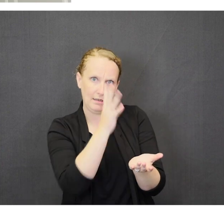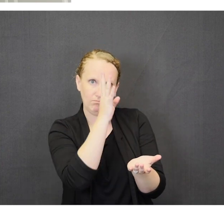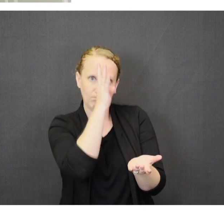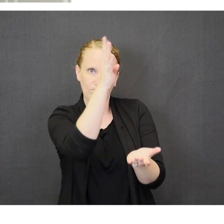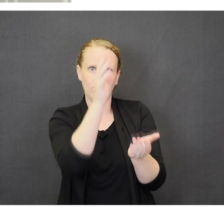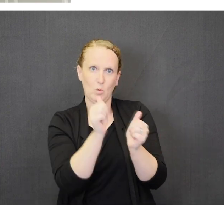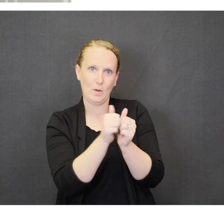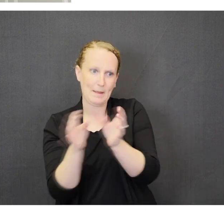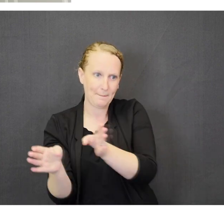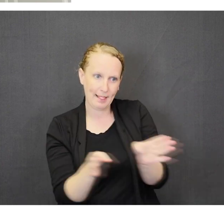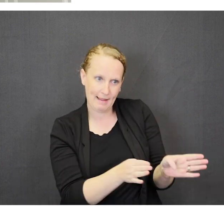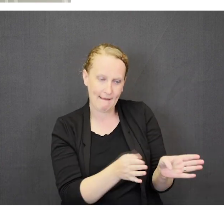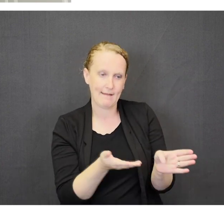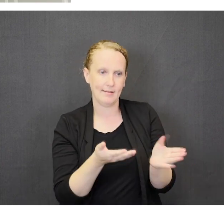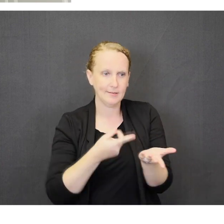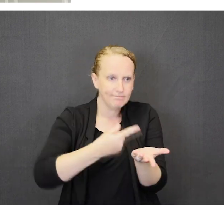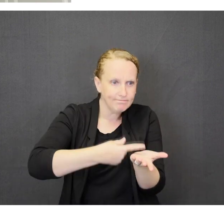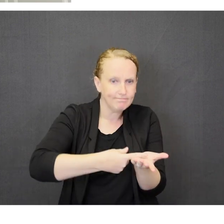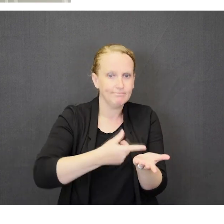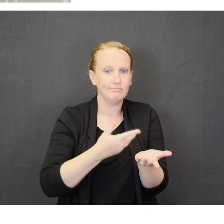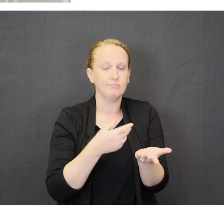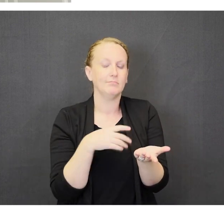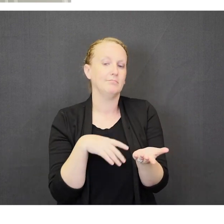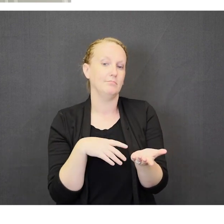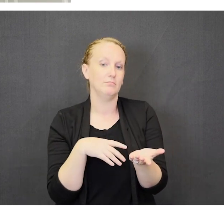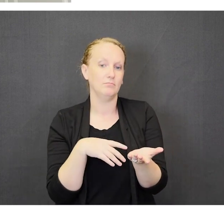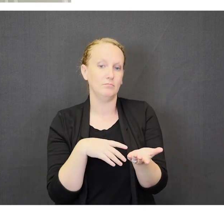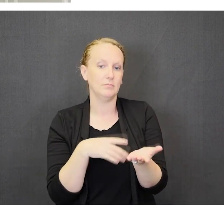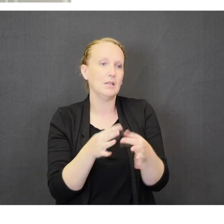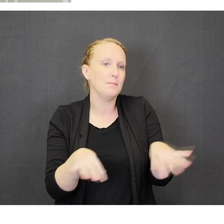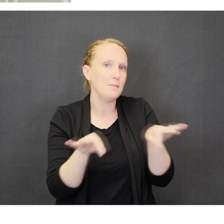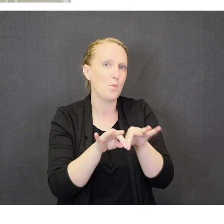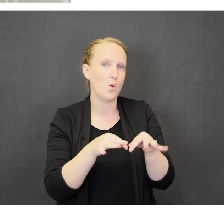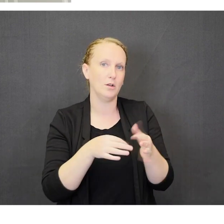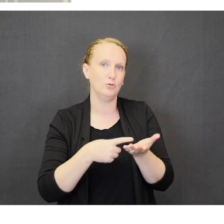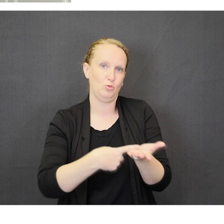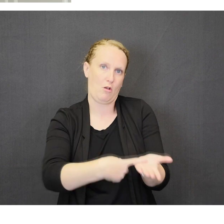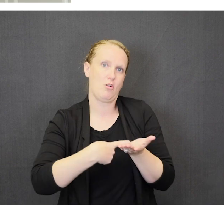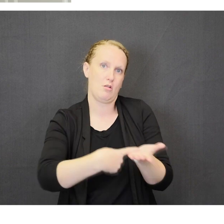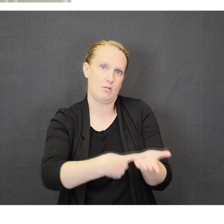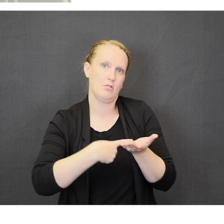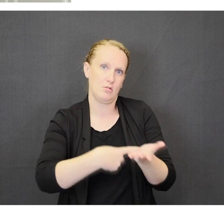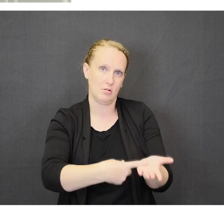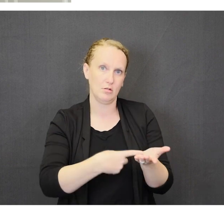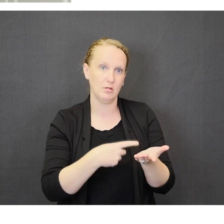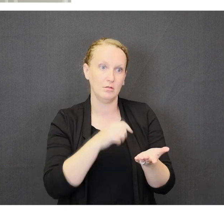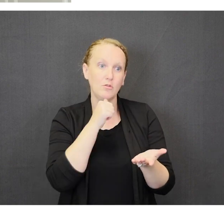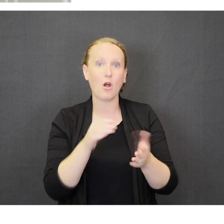up with a plan so talk it through okay so don't let's talk this through buddy